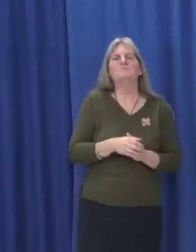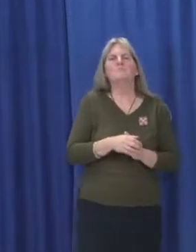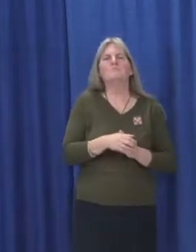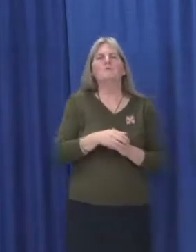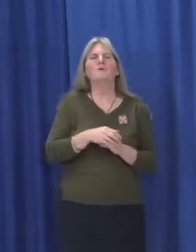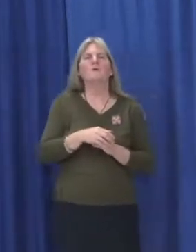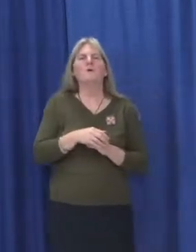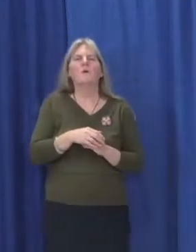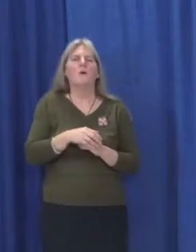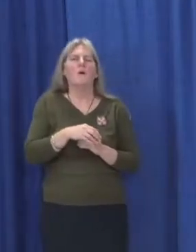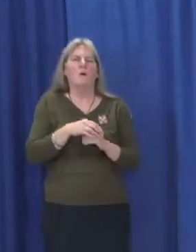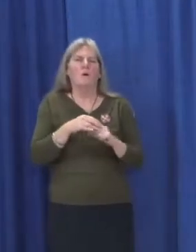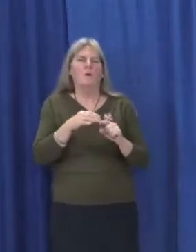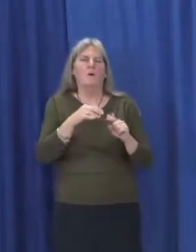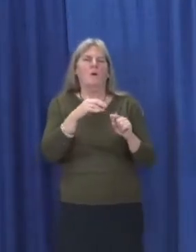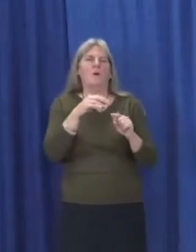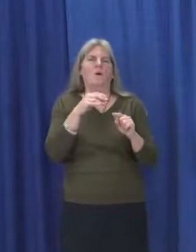Working age adults are below the